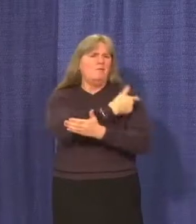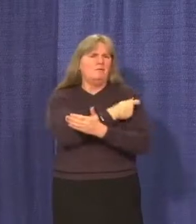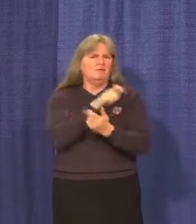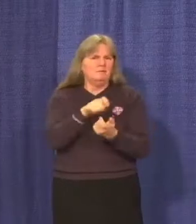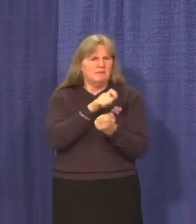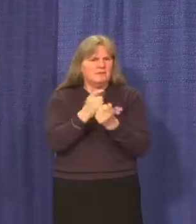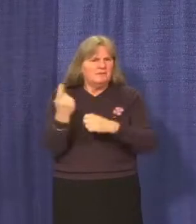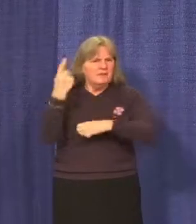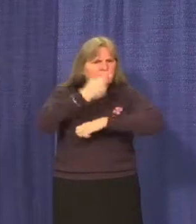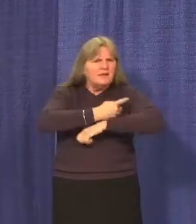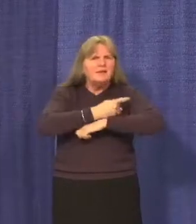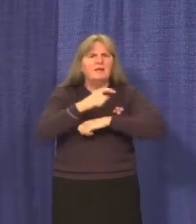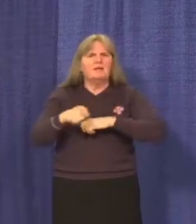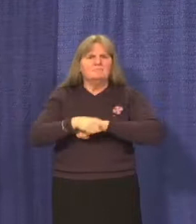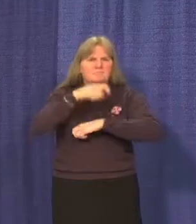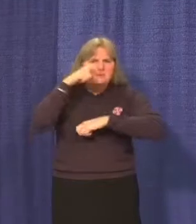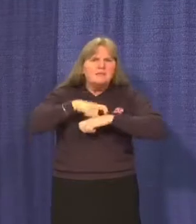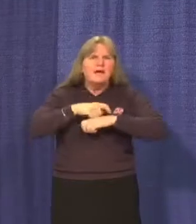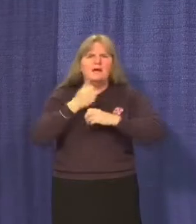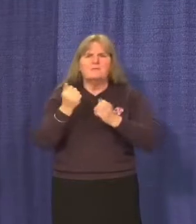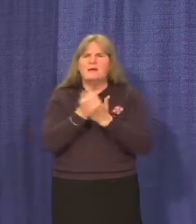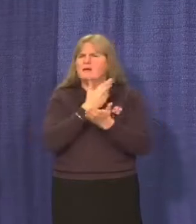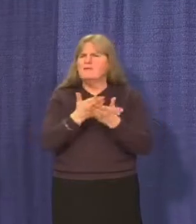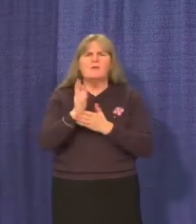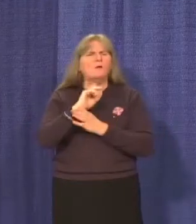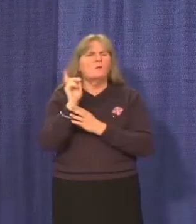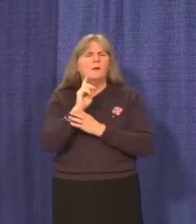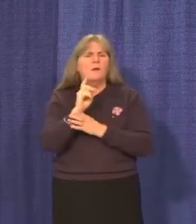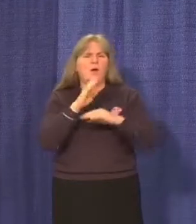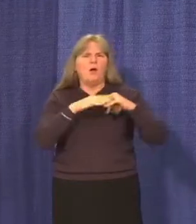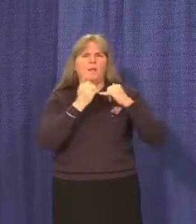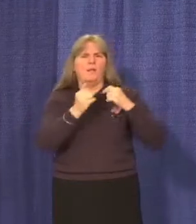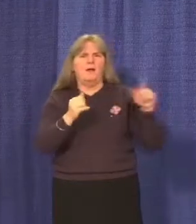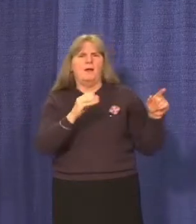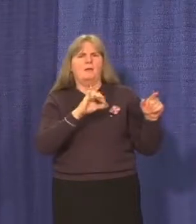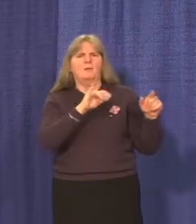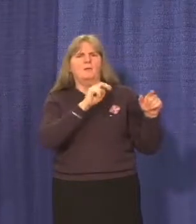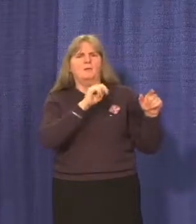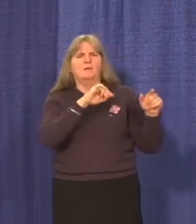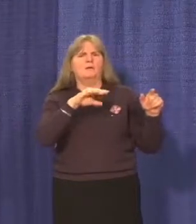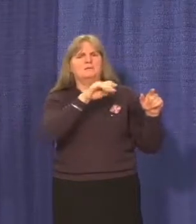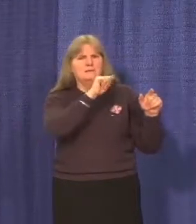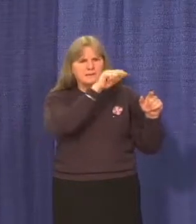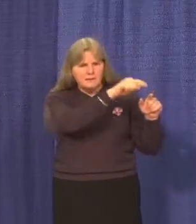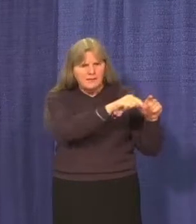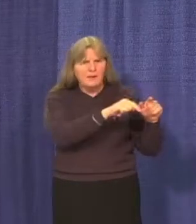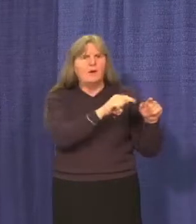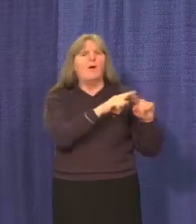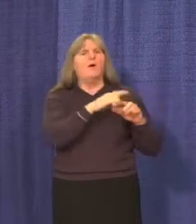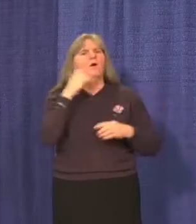dates and times. Look for information to be shared online via social media,